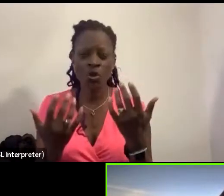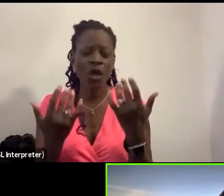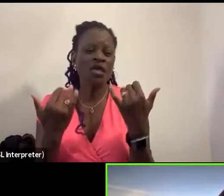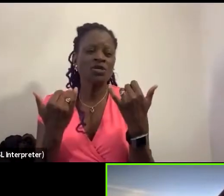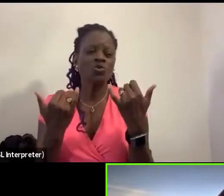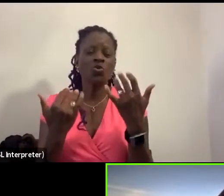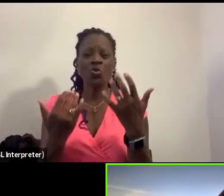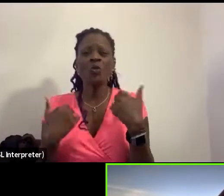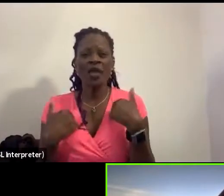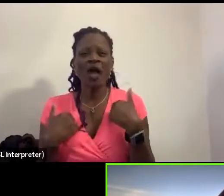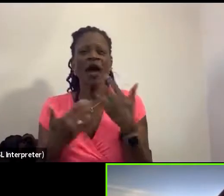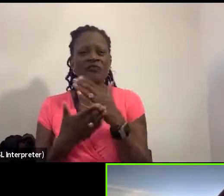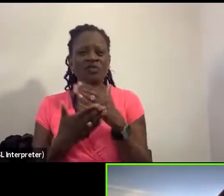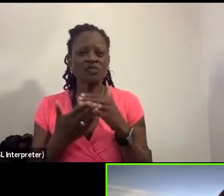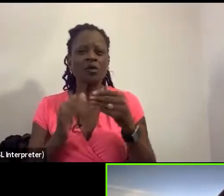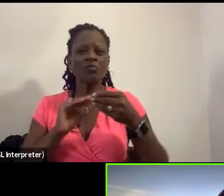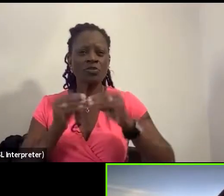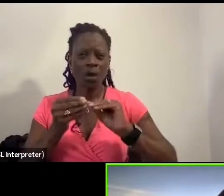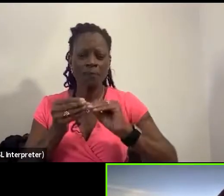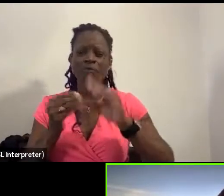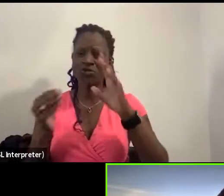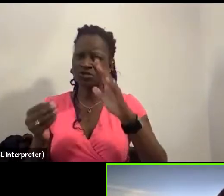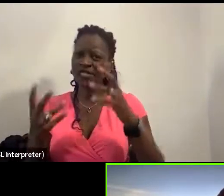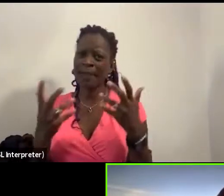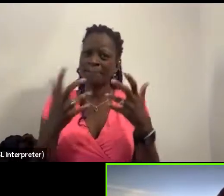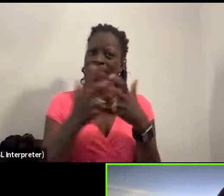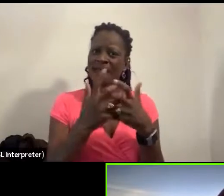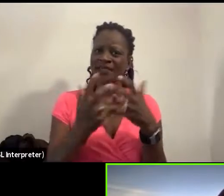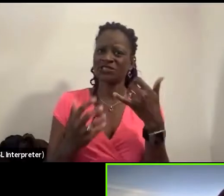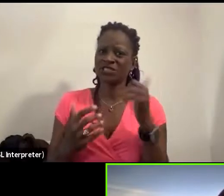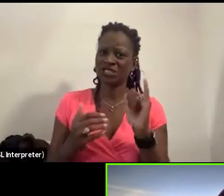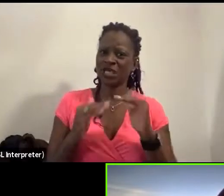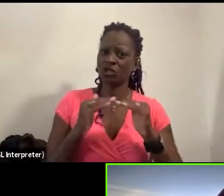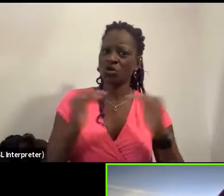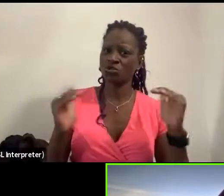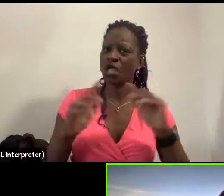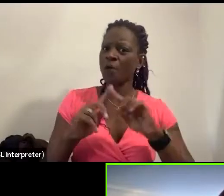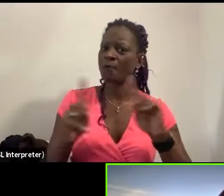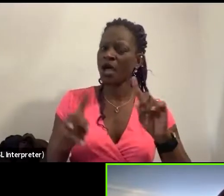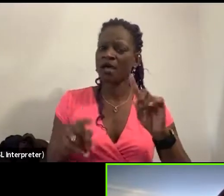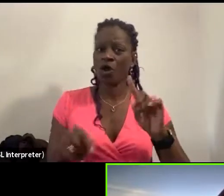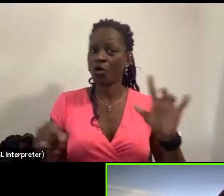We are testing positivity in the lowest quartile. The people of index is one point nine